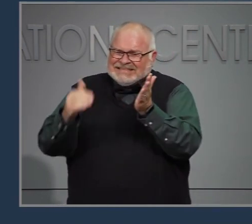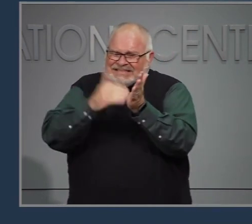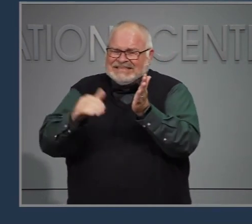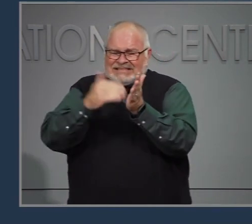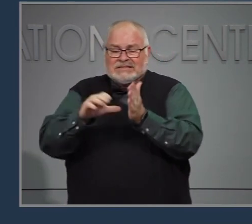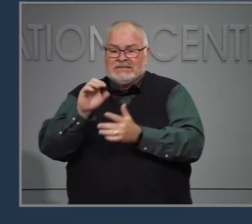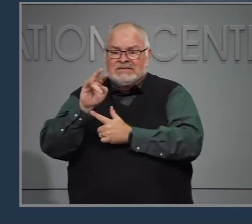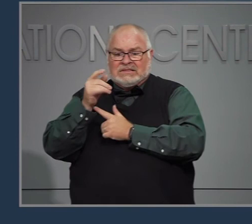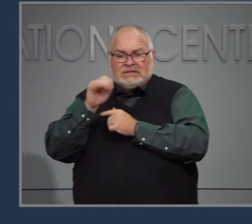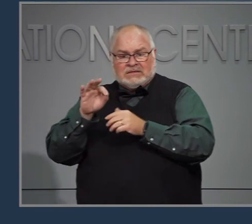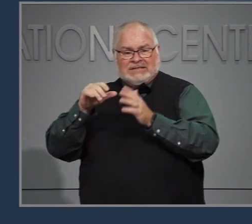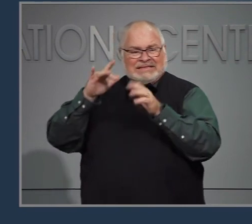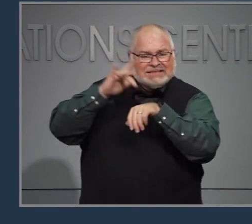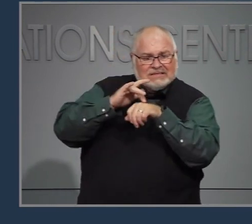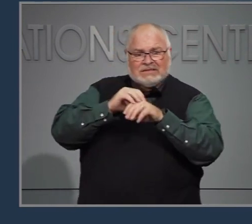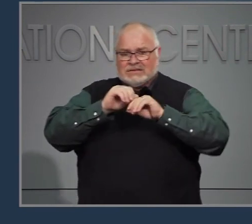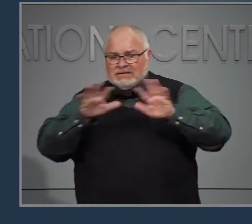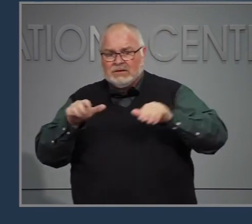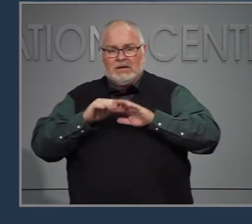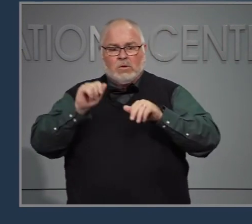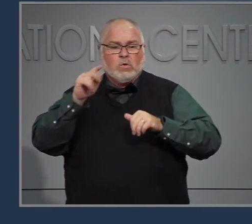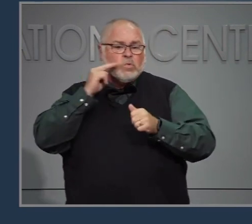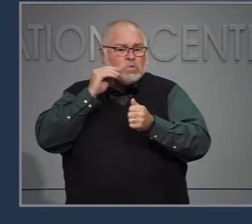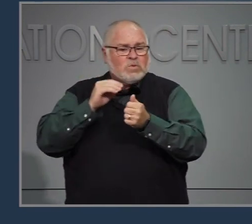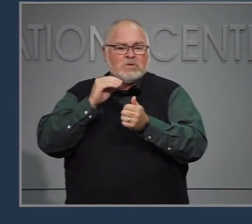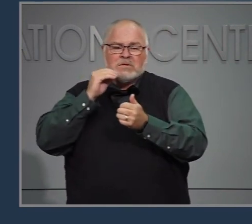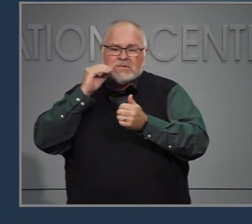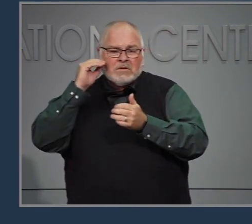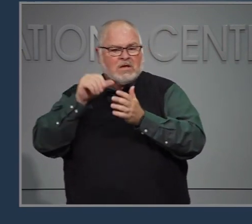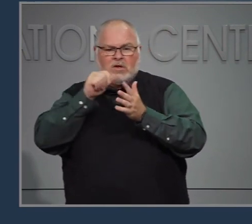A NURSING HOME STARTED SOMEWHERE ELSE.